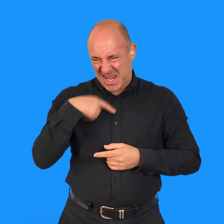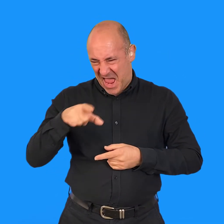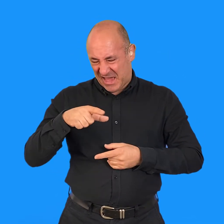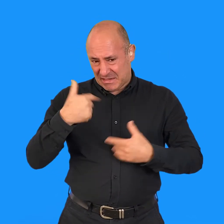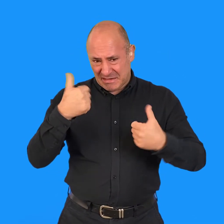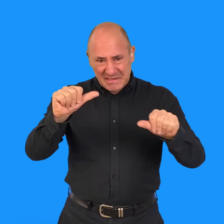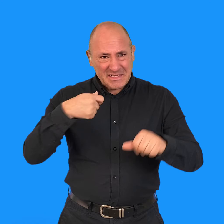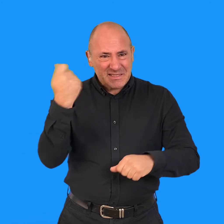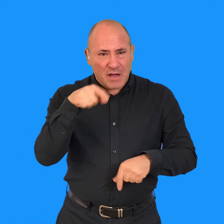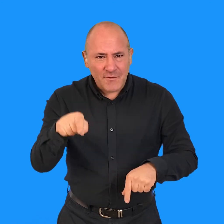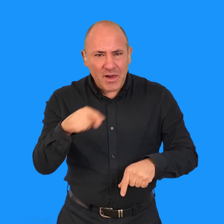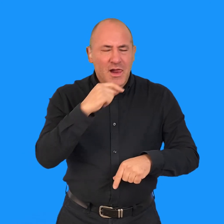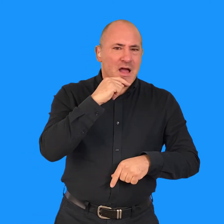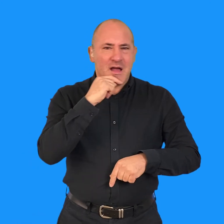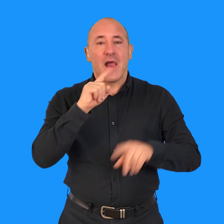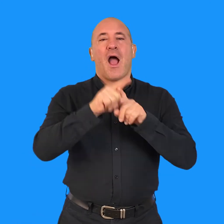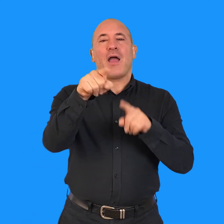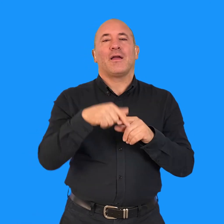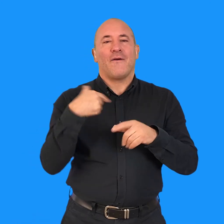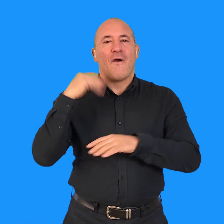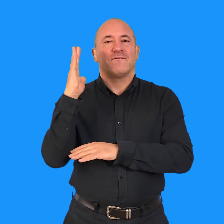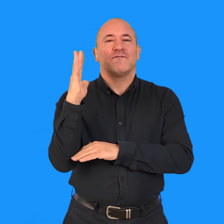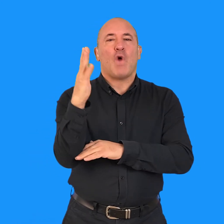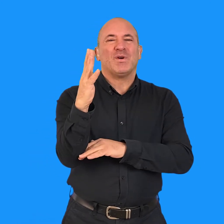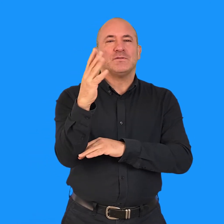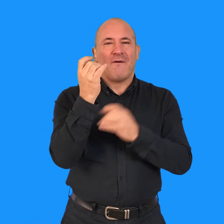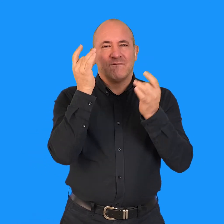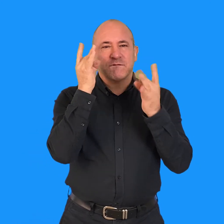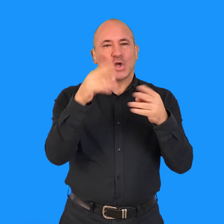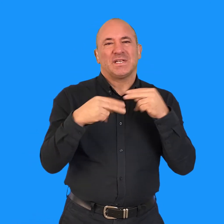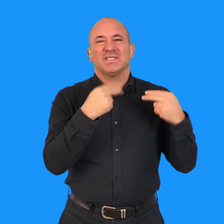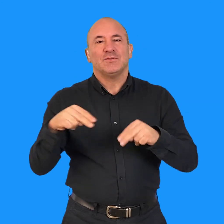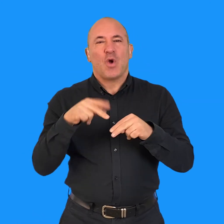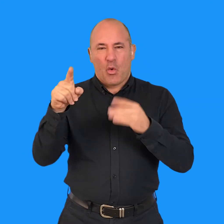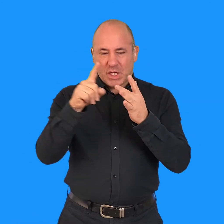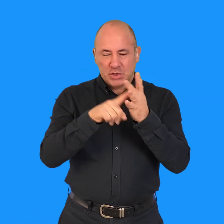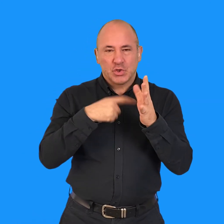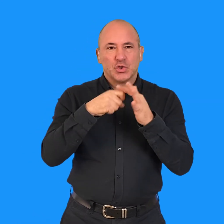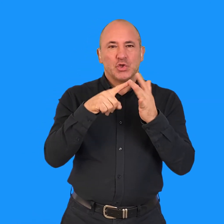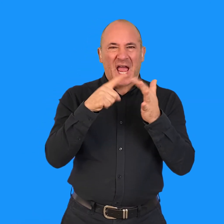Can I make it work? Like for instance, when I was doing Forest of Forgotten Discos that Jackie Hagan wrote,